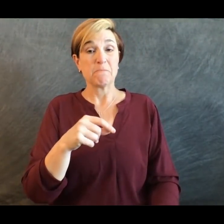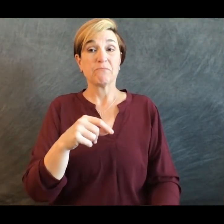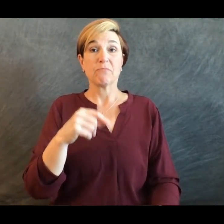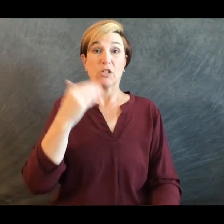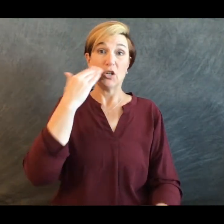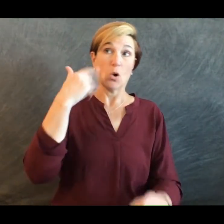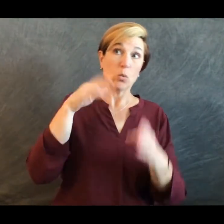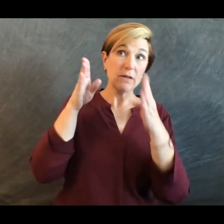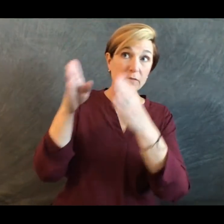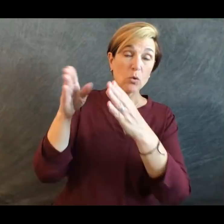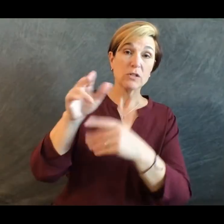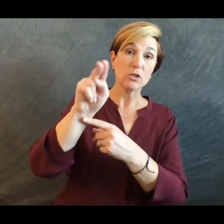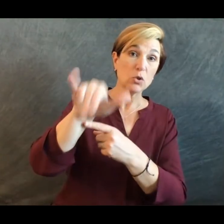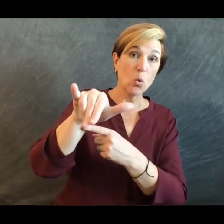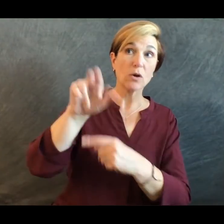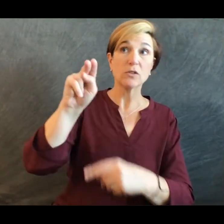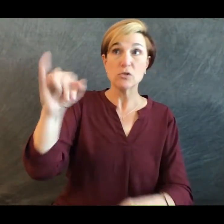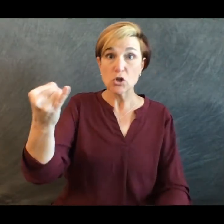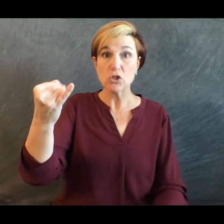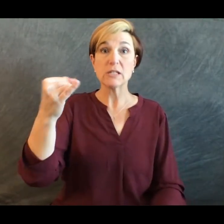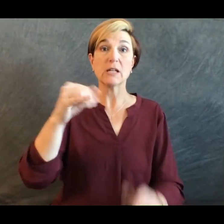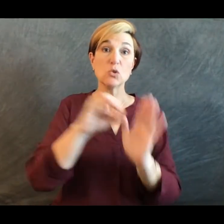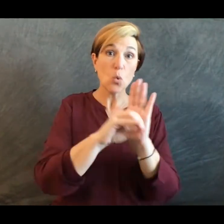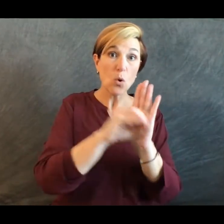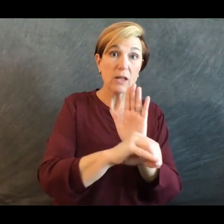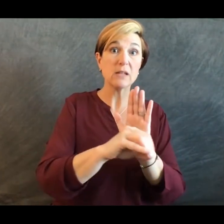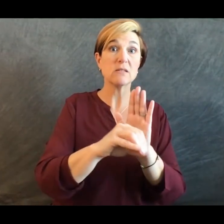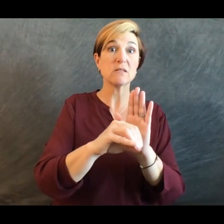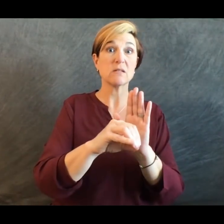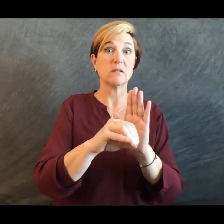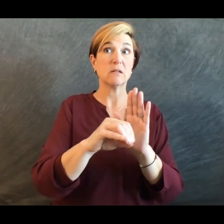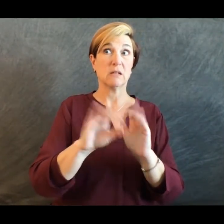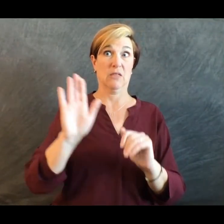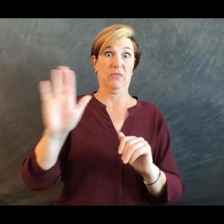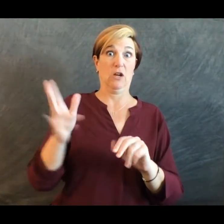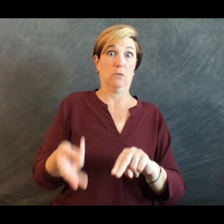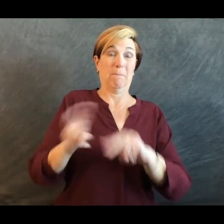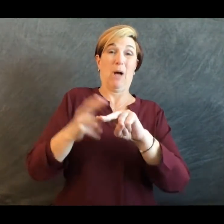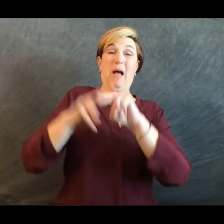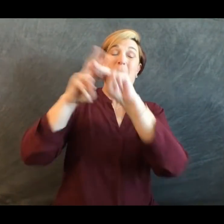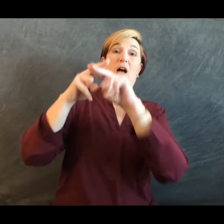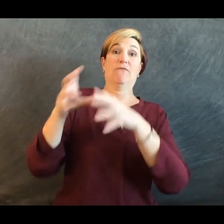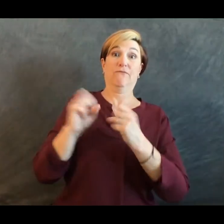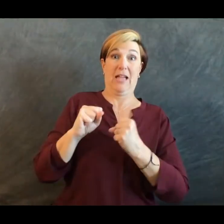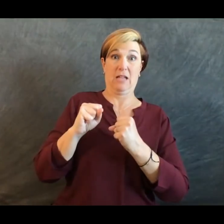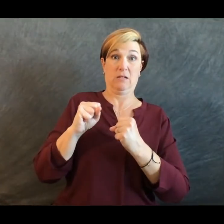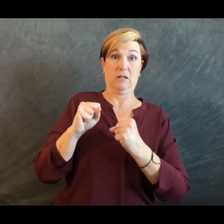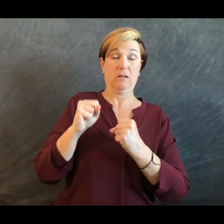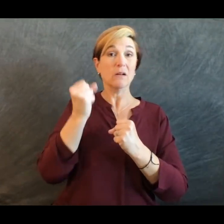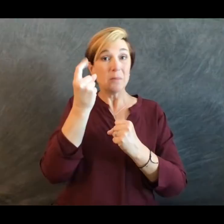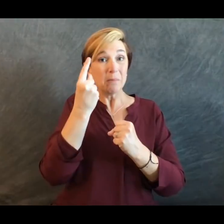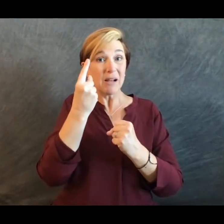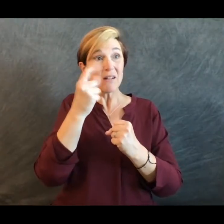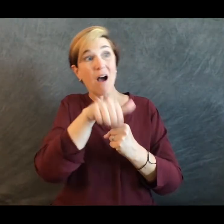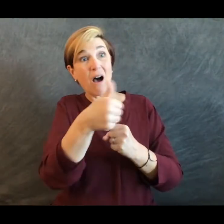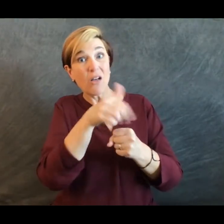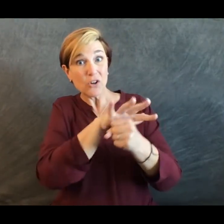New Orleans and other areas where they have really big spikes but there's other parts of the country in the middle parts of the country where they're concern to